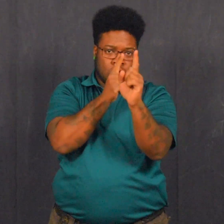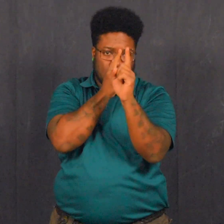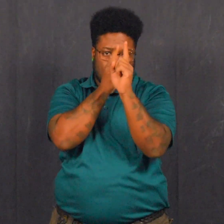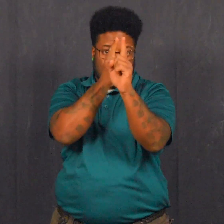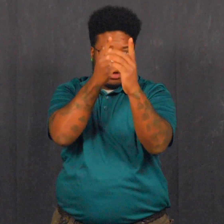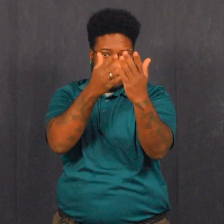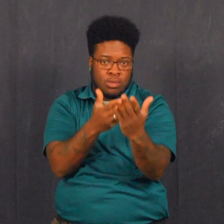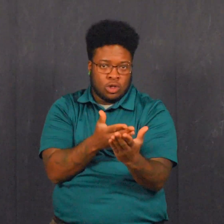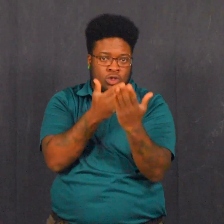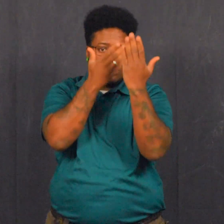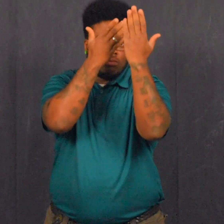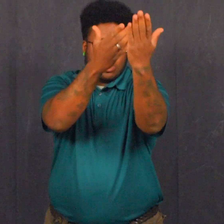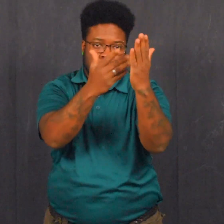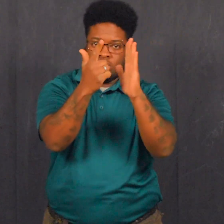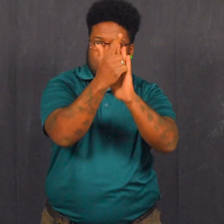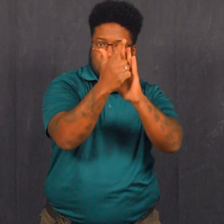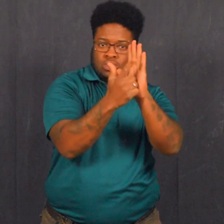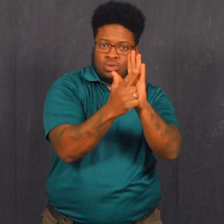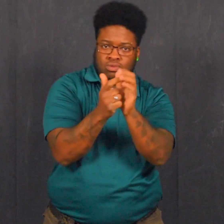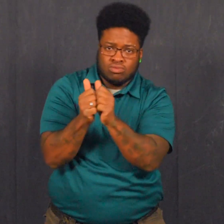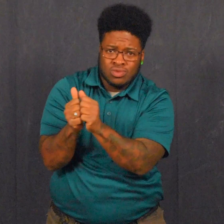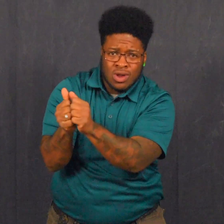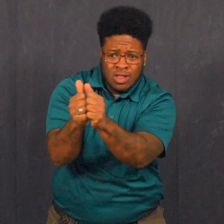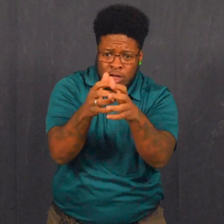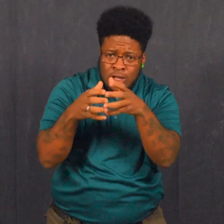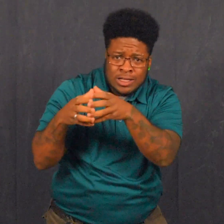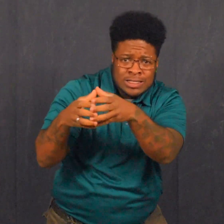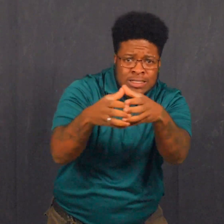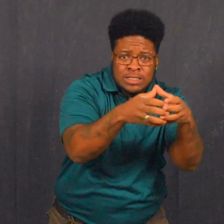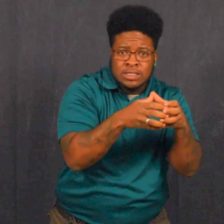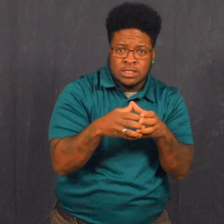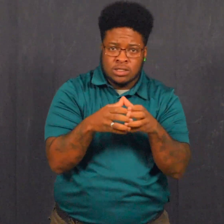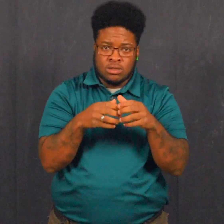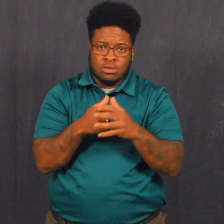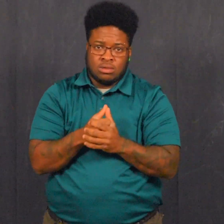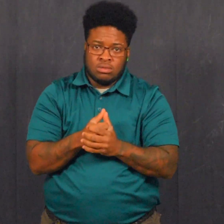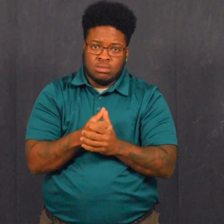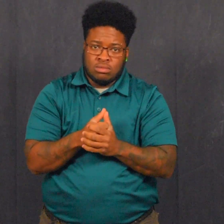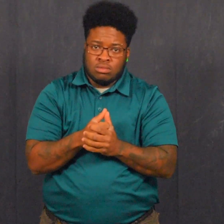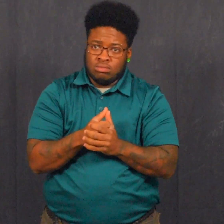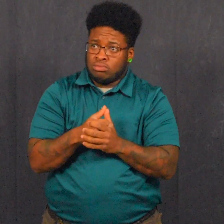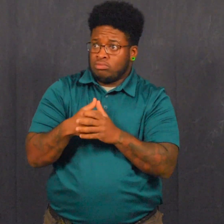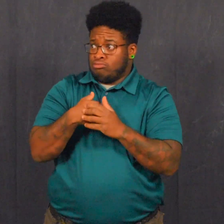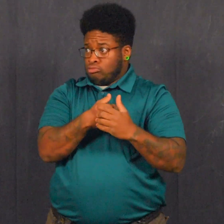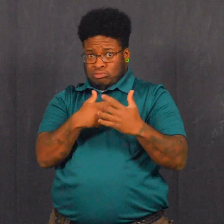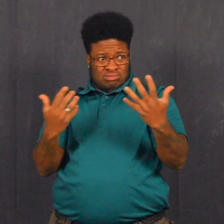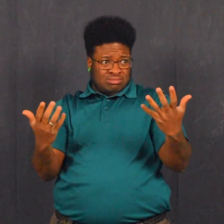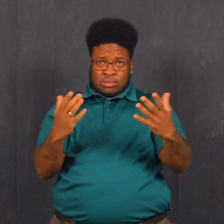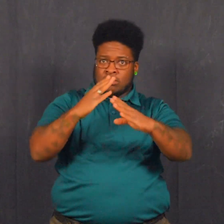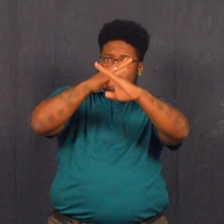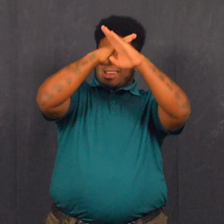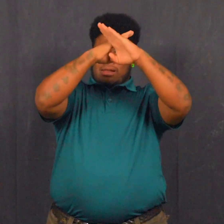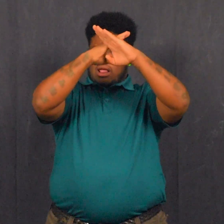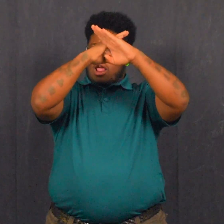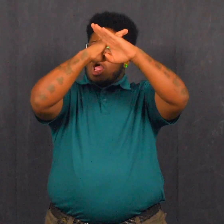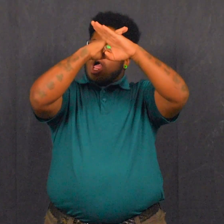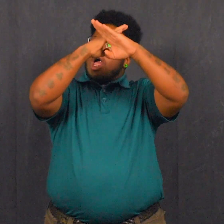legislation together that we hope will overcome barriers